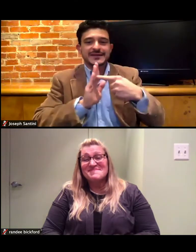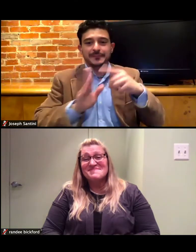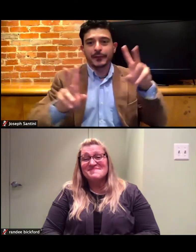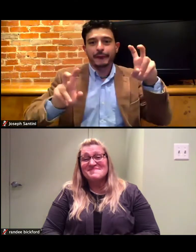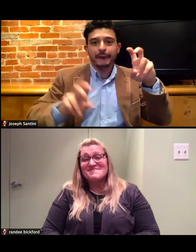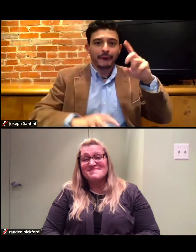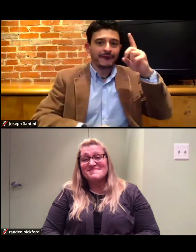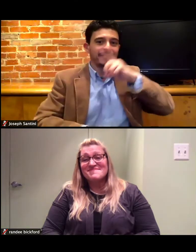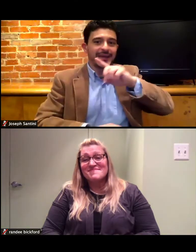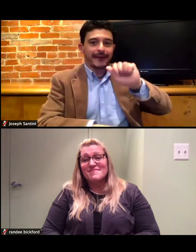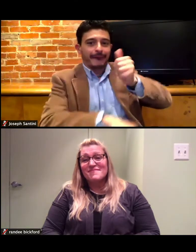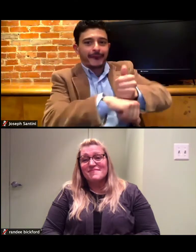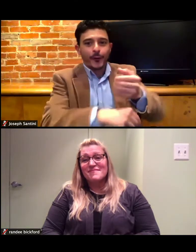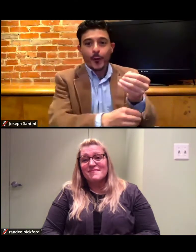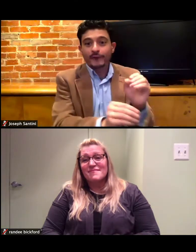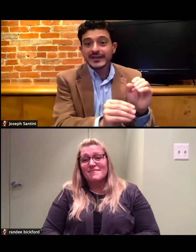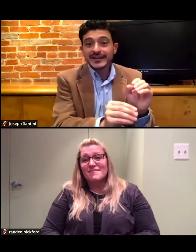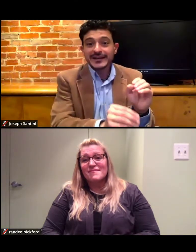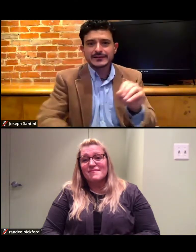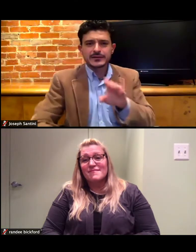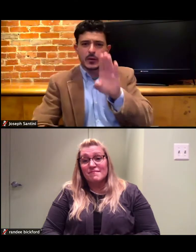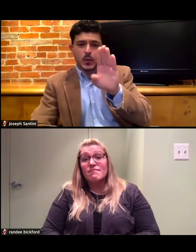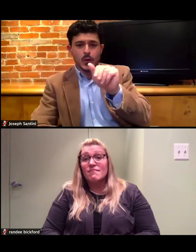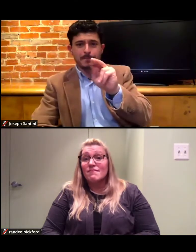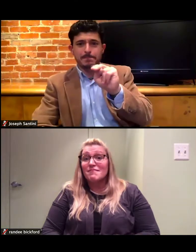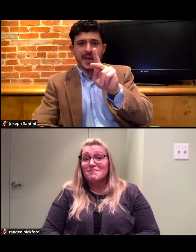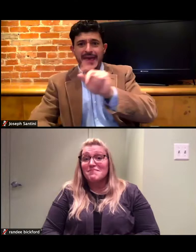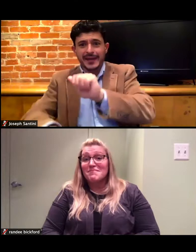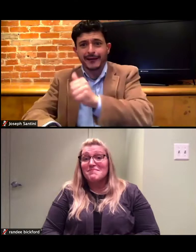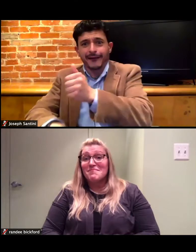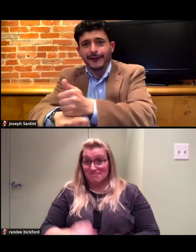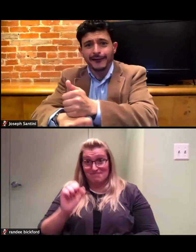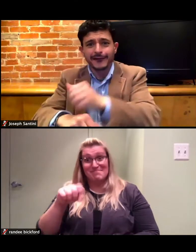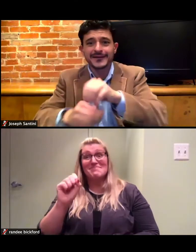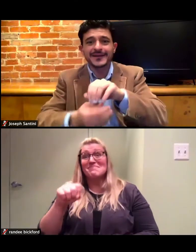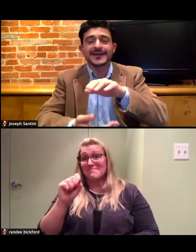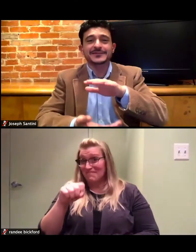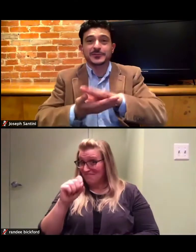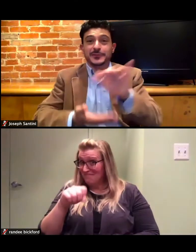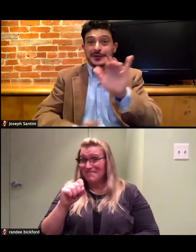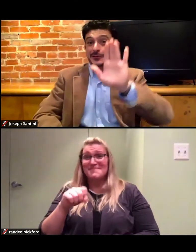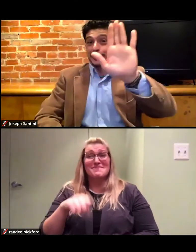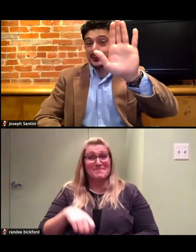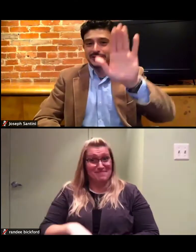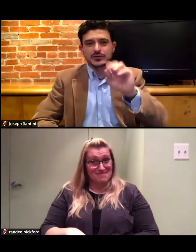Using fake settings such as office, bank and store, cardboard boxes for young kids.